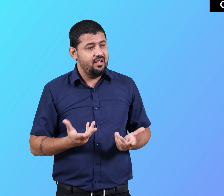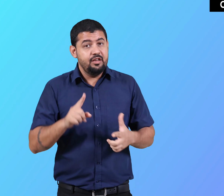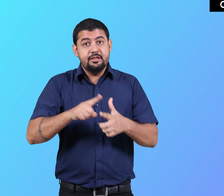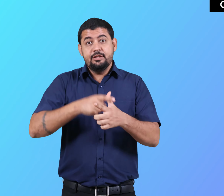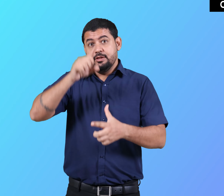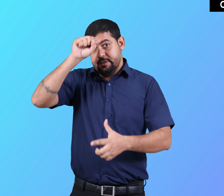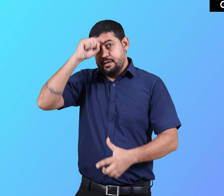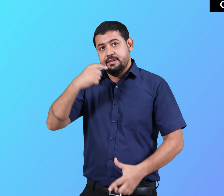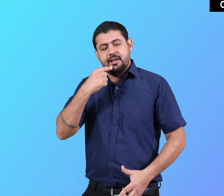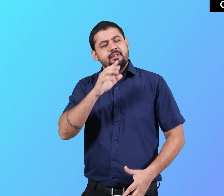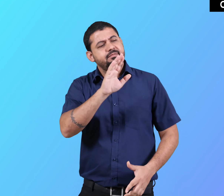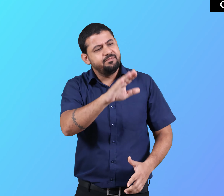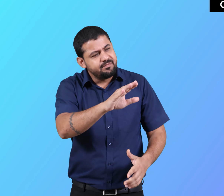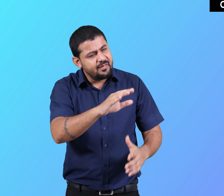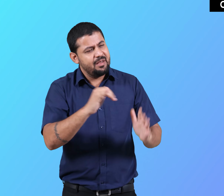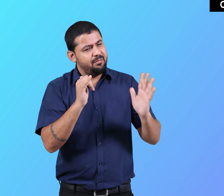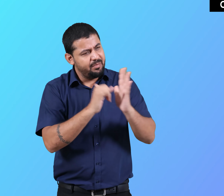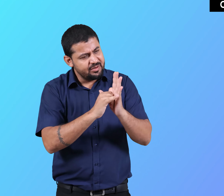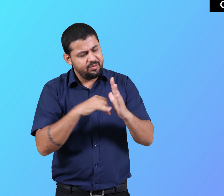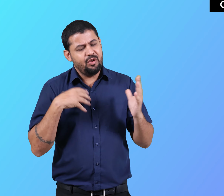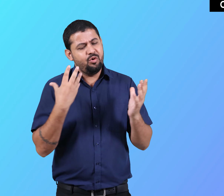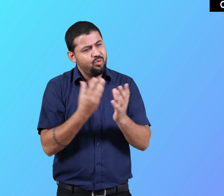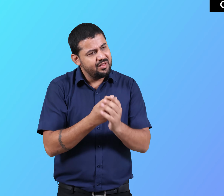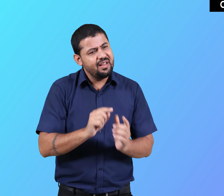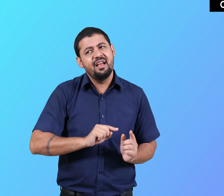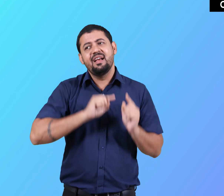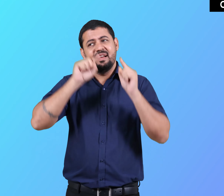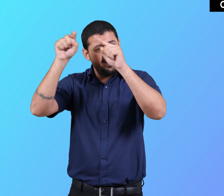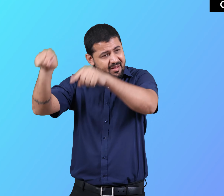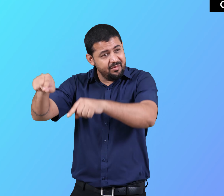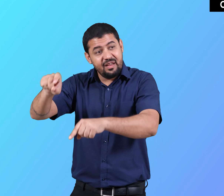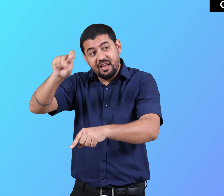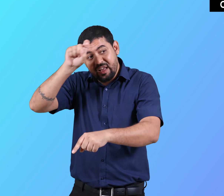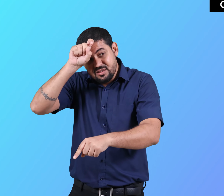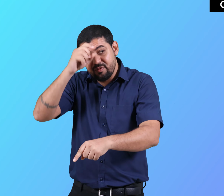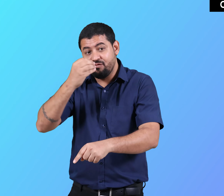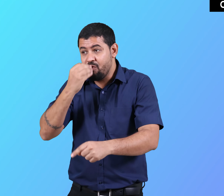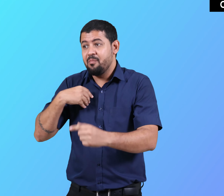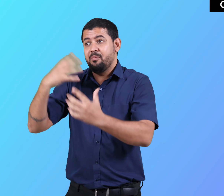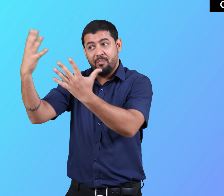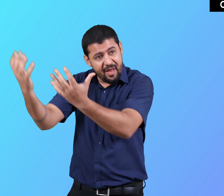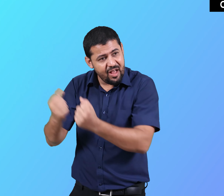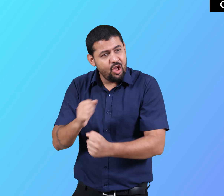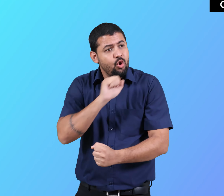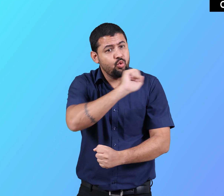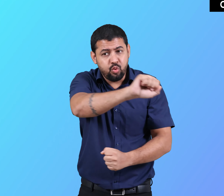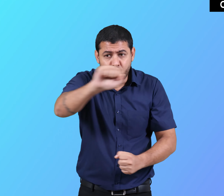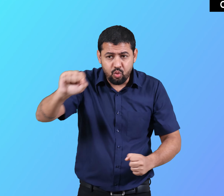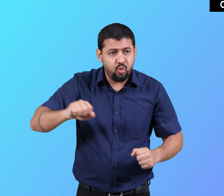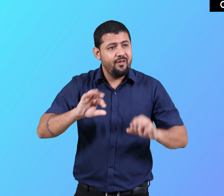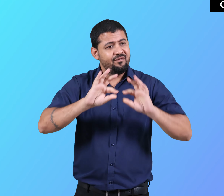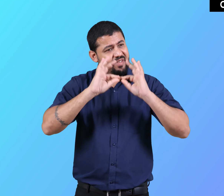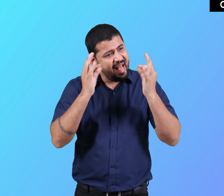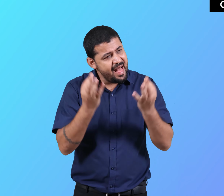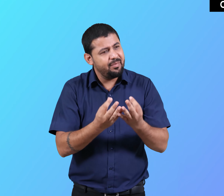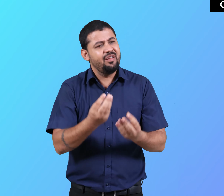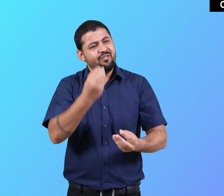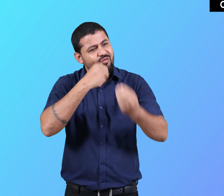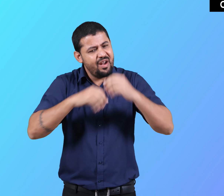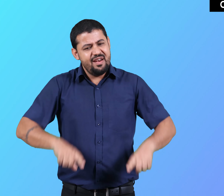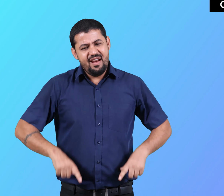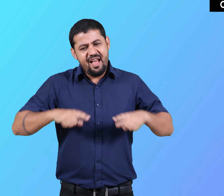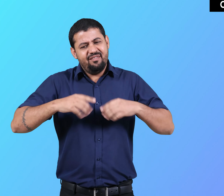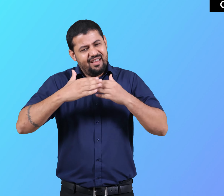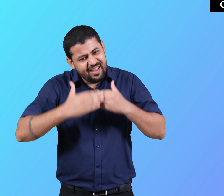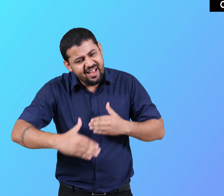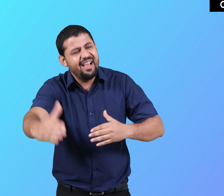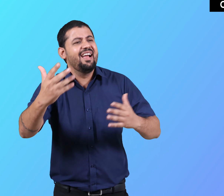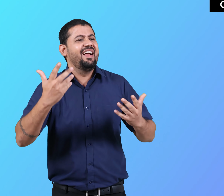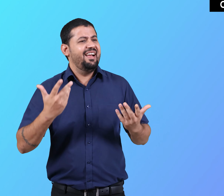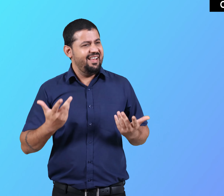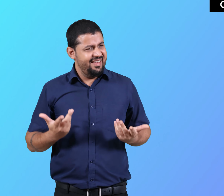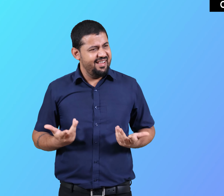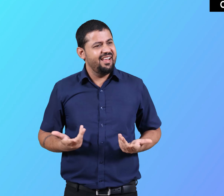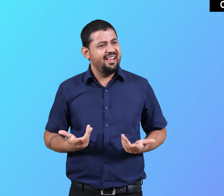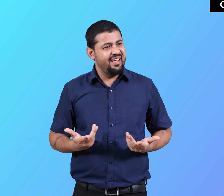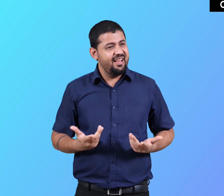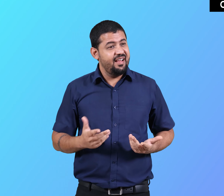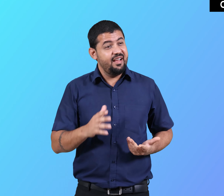Then Judah said to his father, “Let Benjamin go with me, and we will leave at once for Egypt. We must get the food we need to keep us, you and all our children alive.